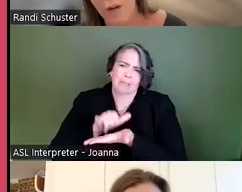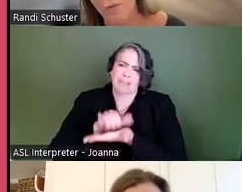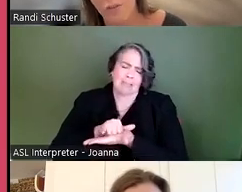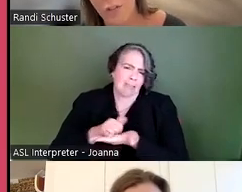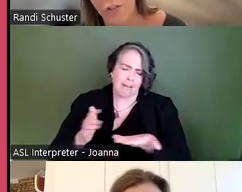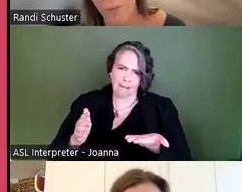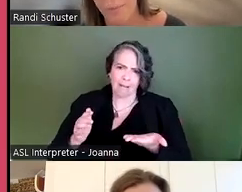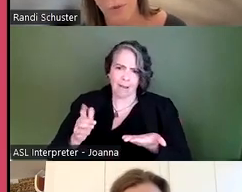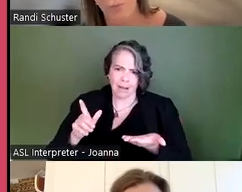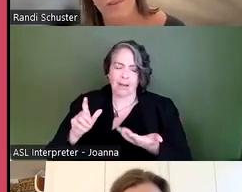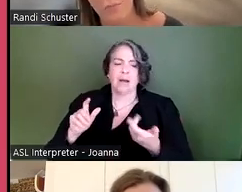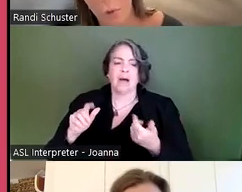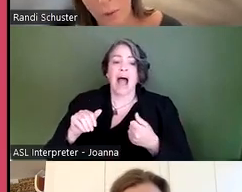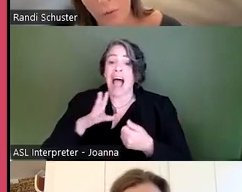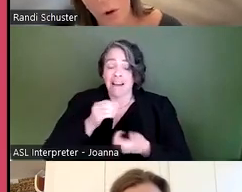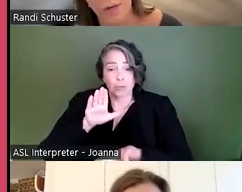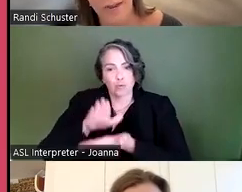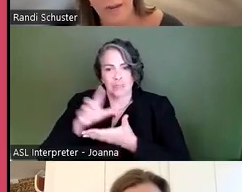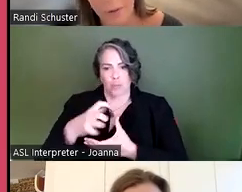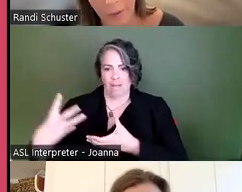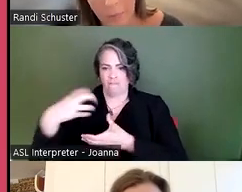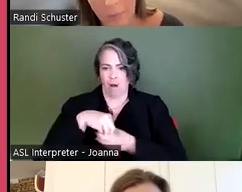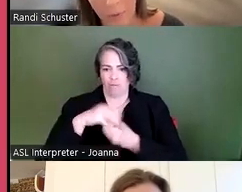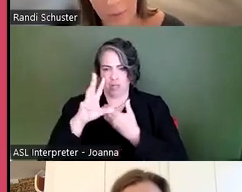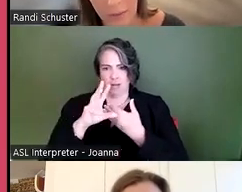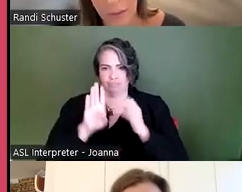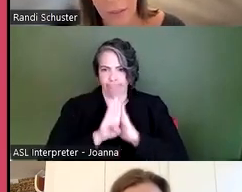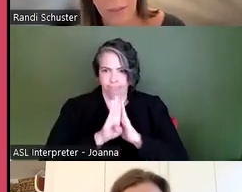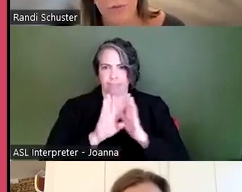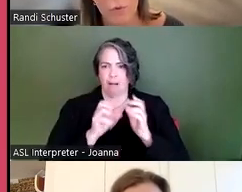conversations around both what these programs are and how they are going to be implemented. Schools